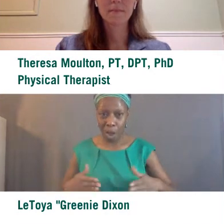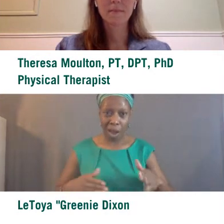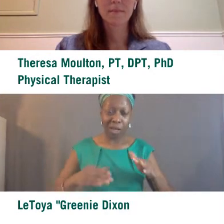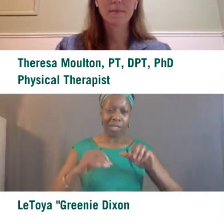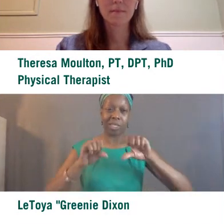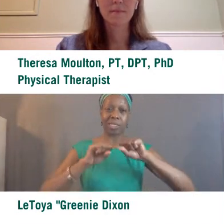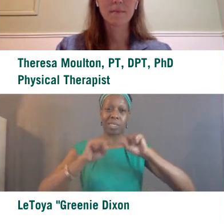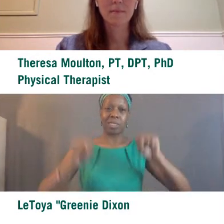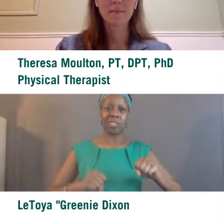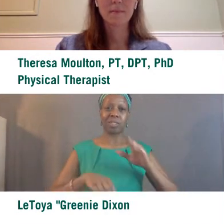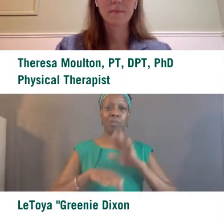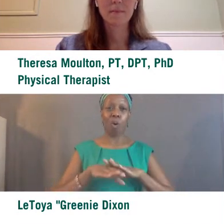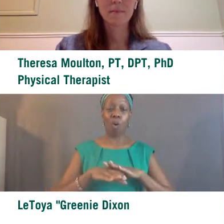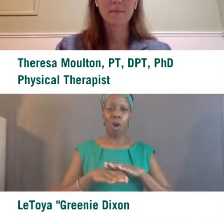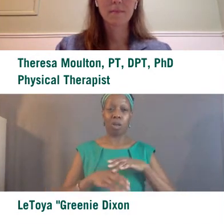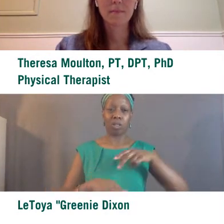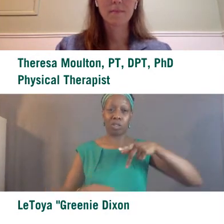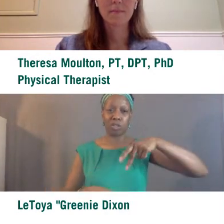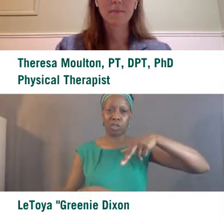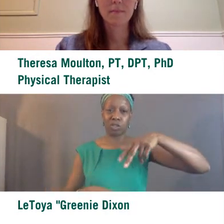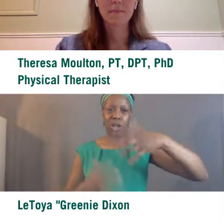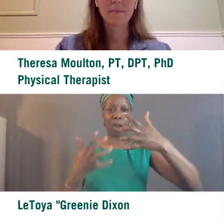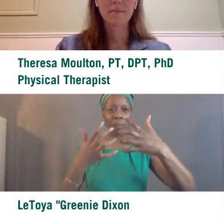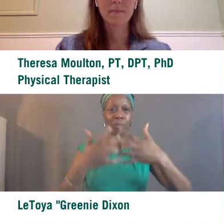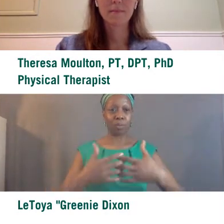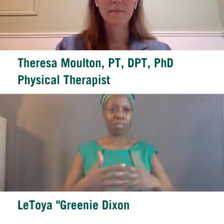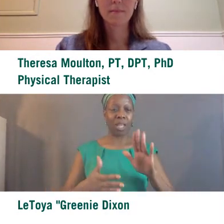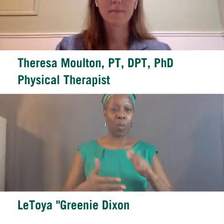simulate walking in a better pattern.